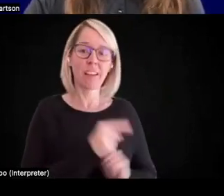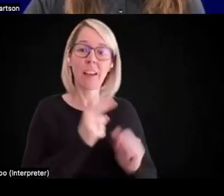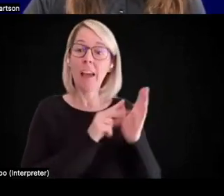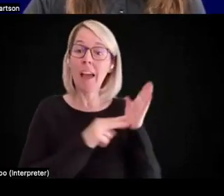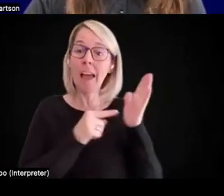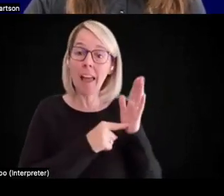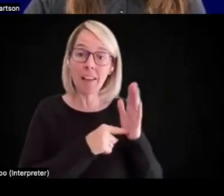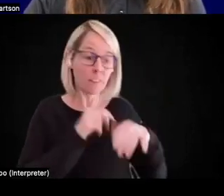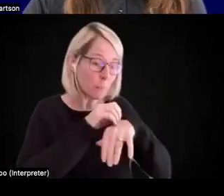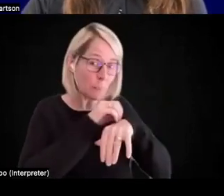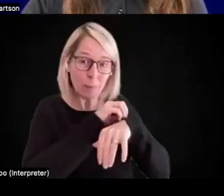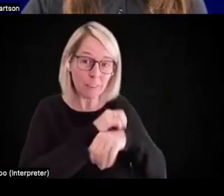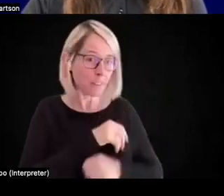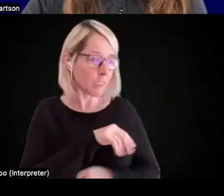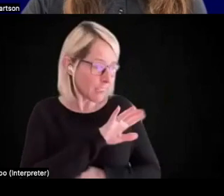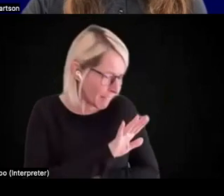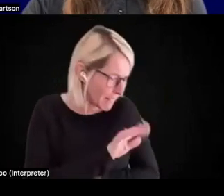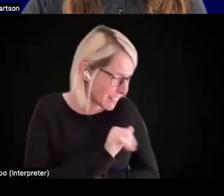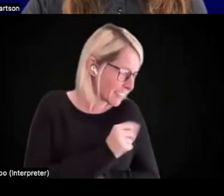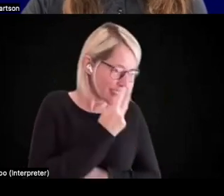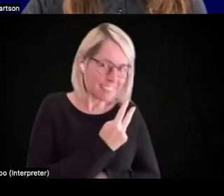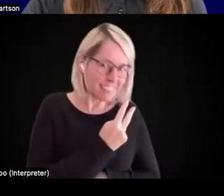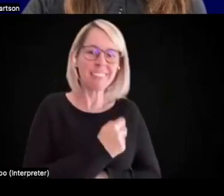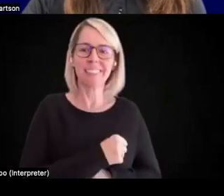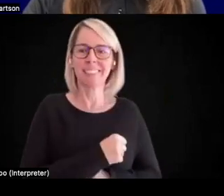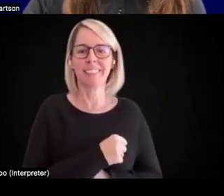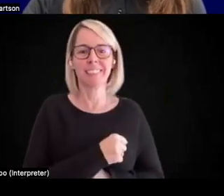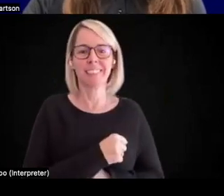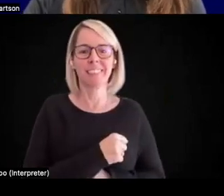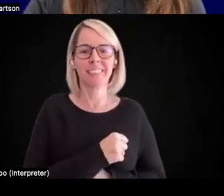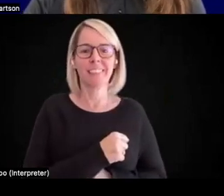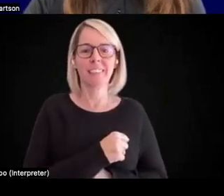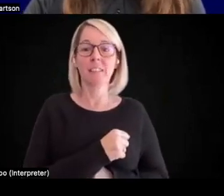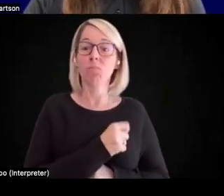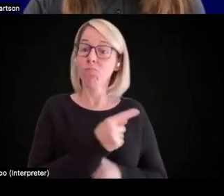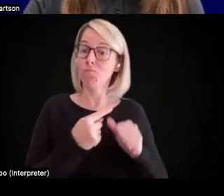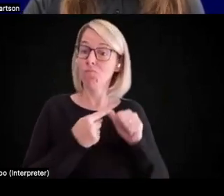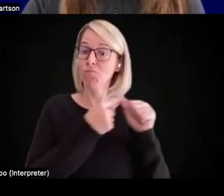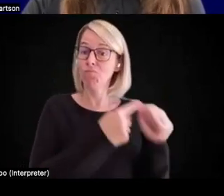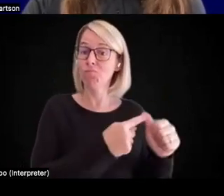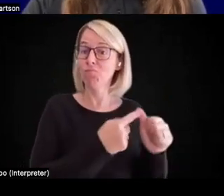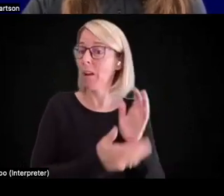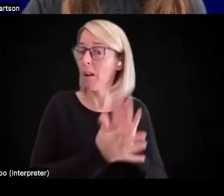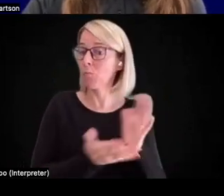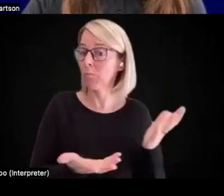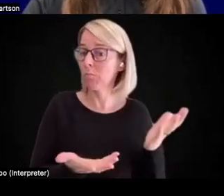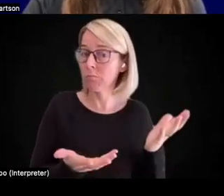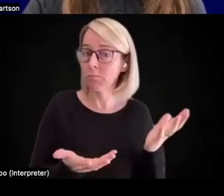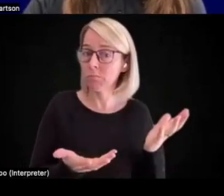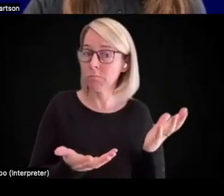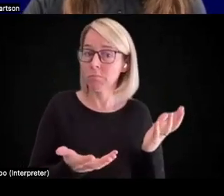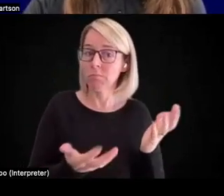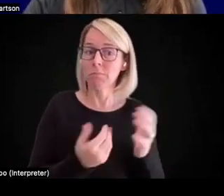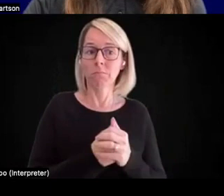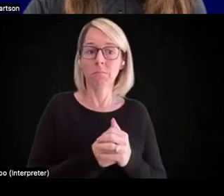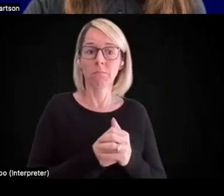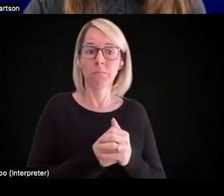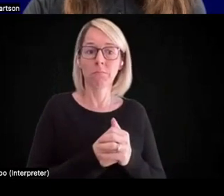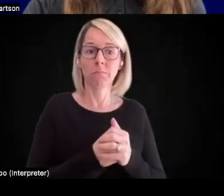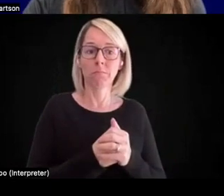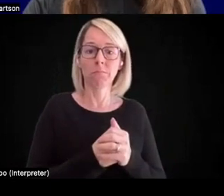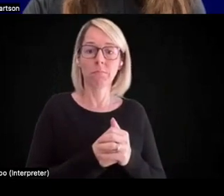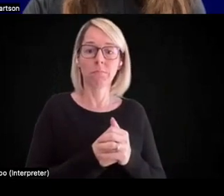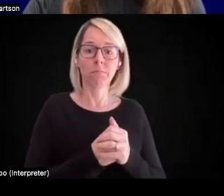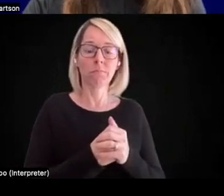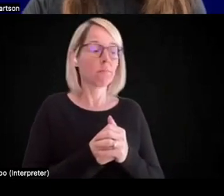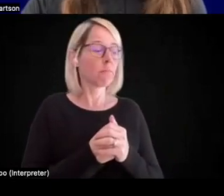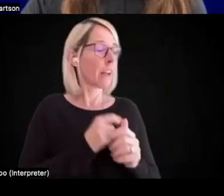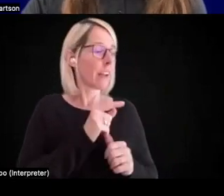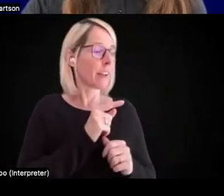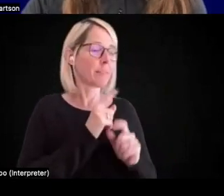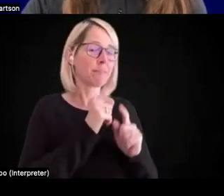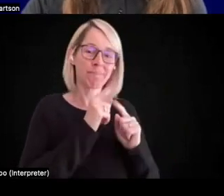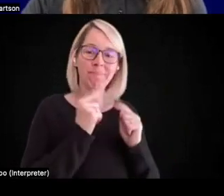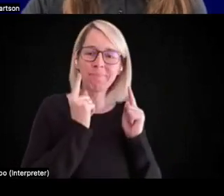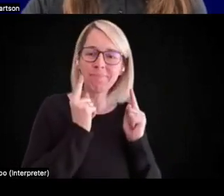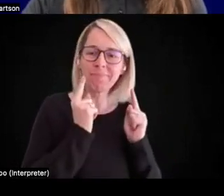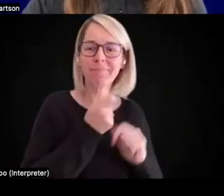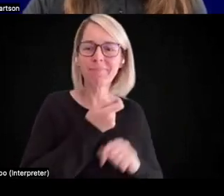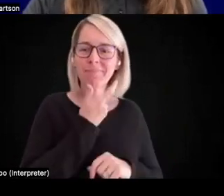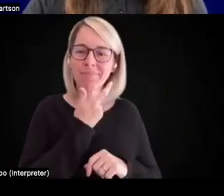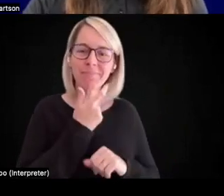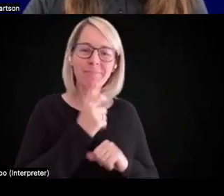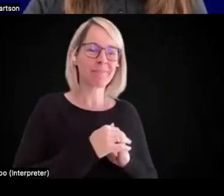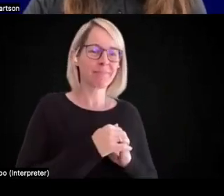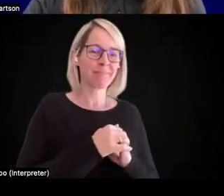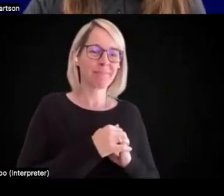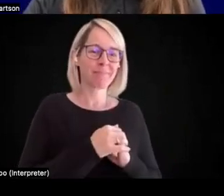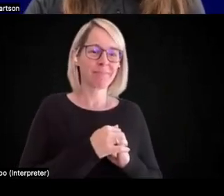at the child. Does he respond? Yes, he does. He responds with a smile, and is that emotion